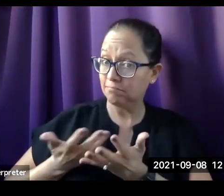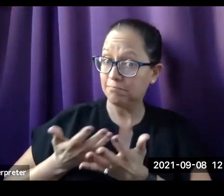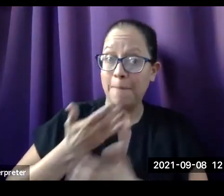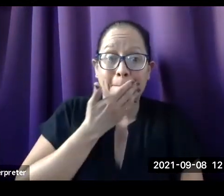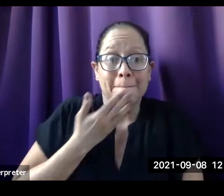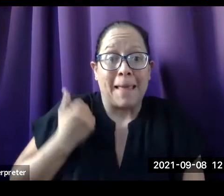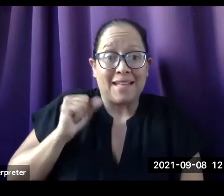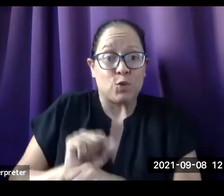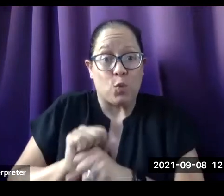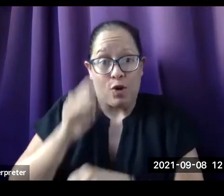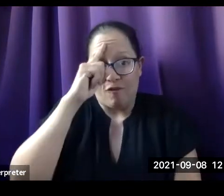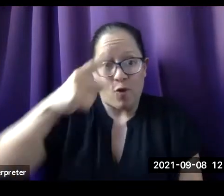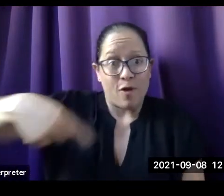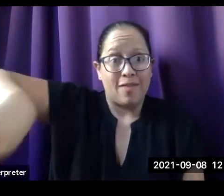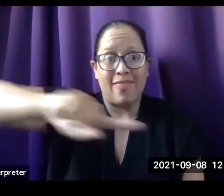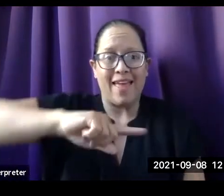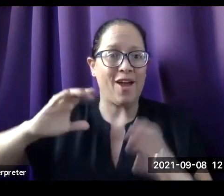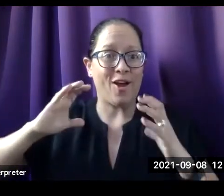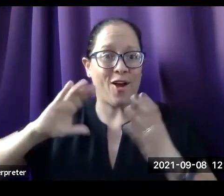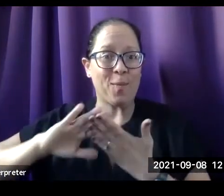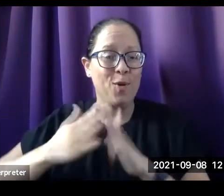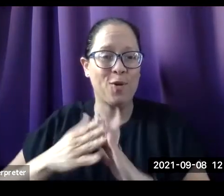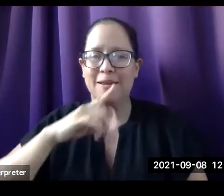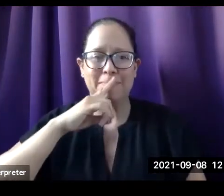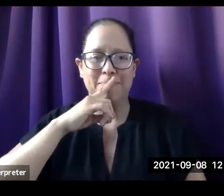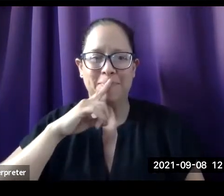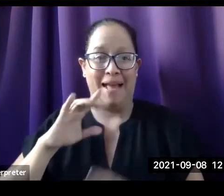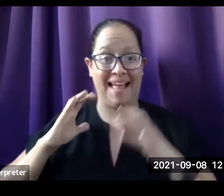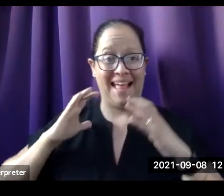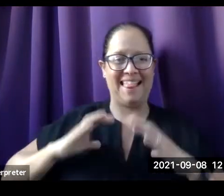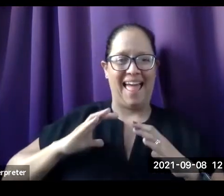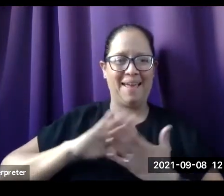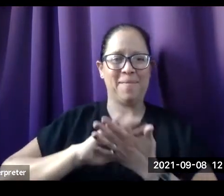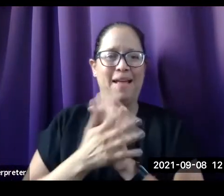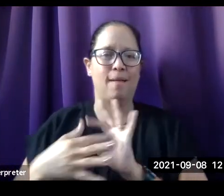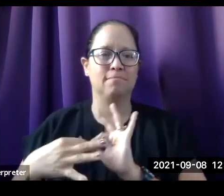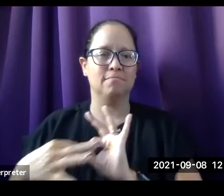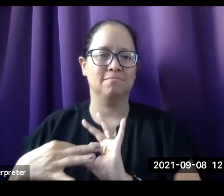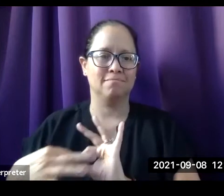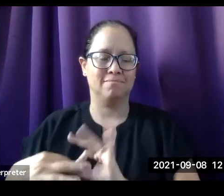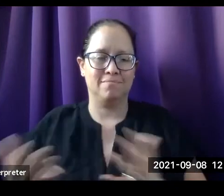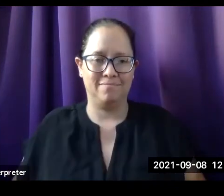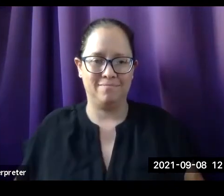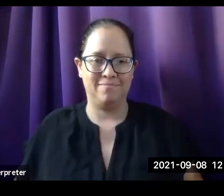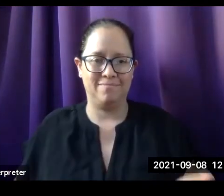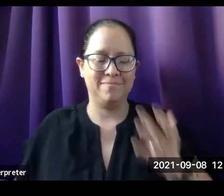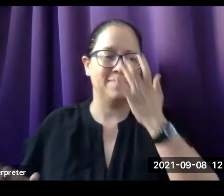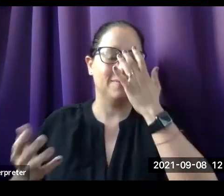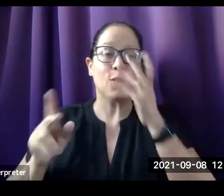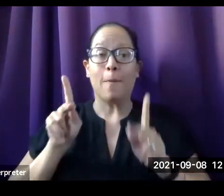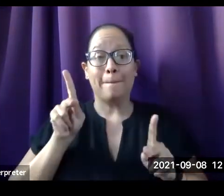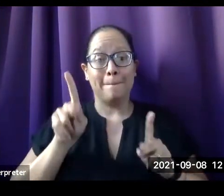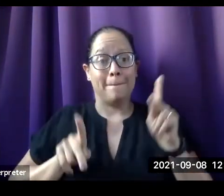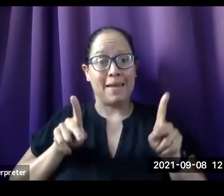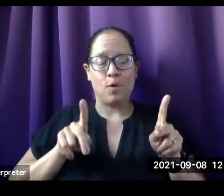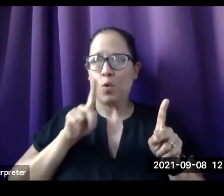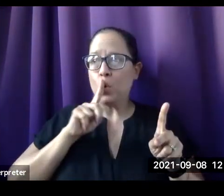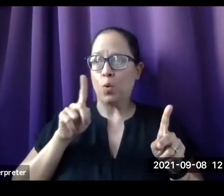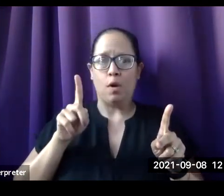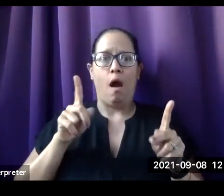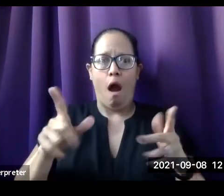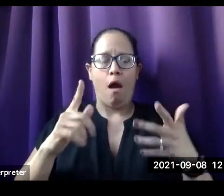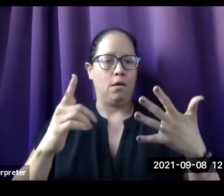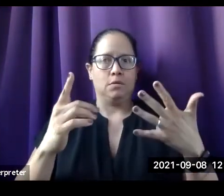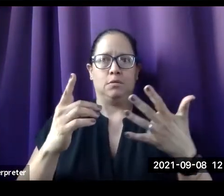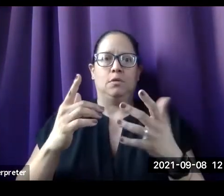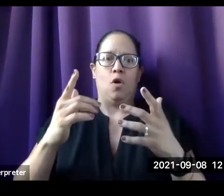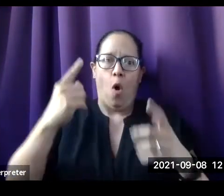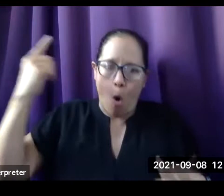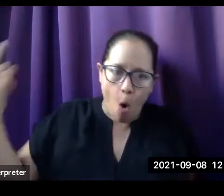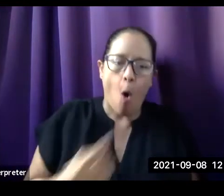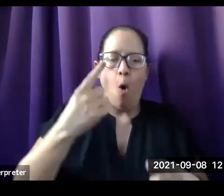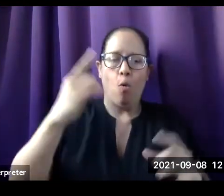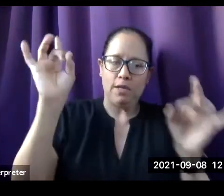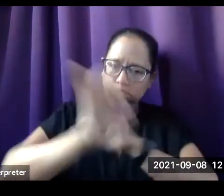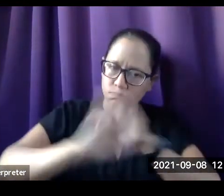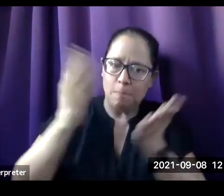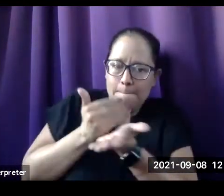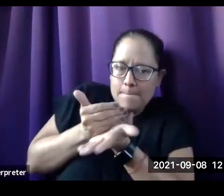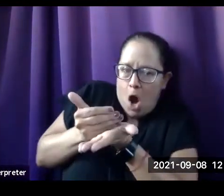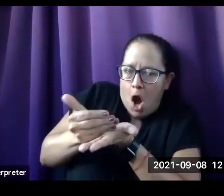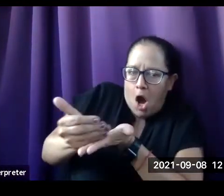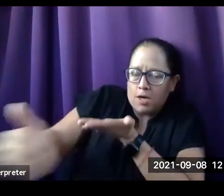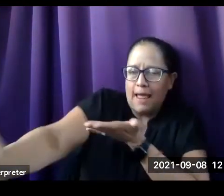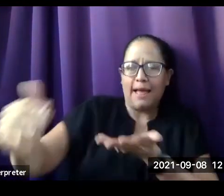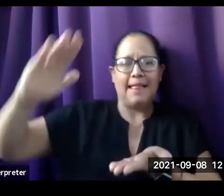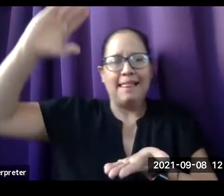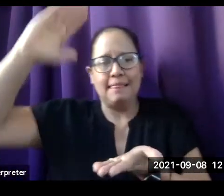The goal is that they aren't clients in the future, it's dealing with the reality that people who are chronically marginalized by our systems are often turning to this community based organizations.